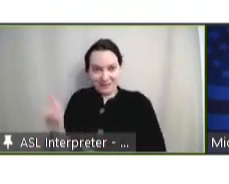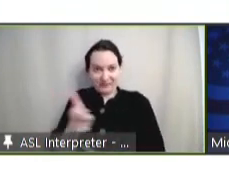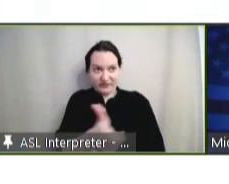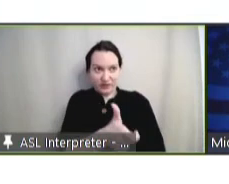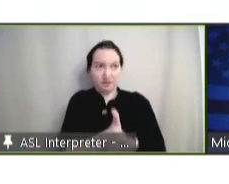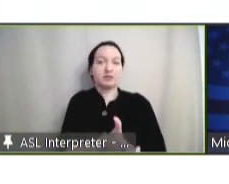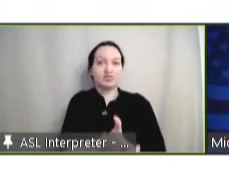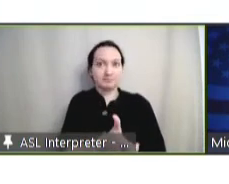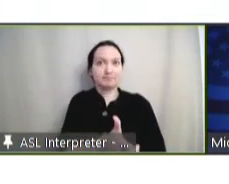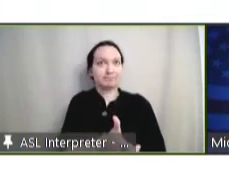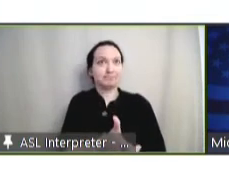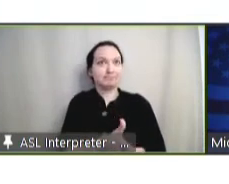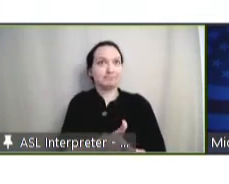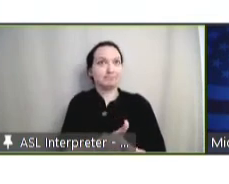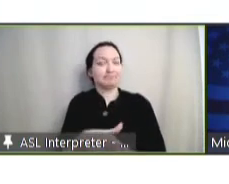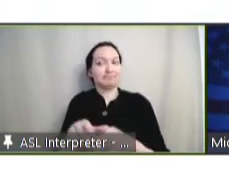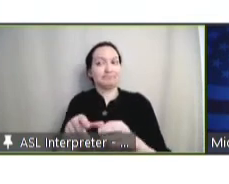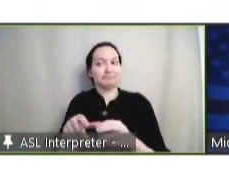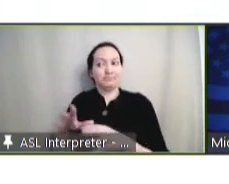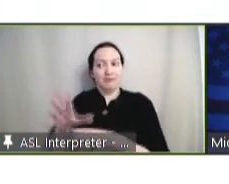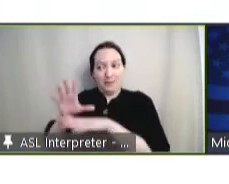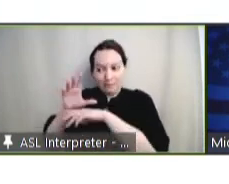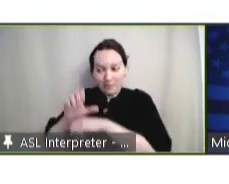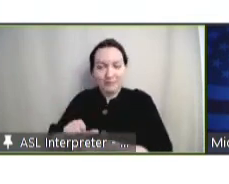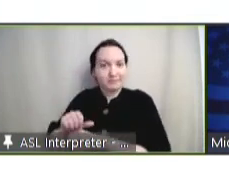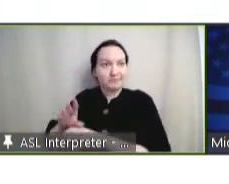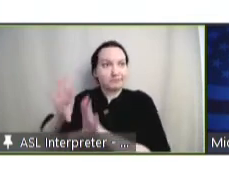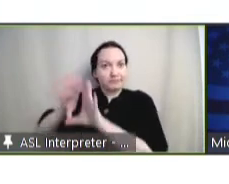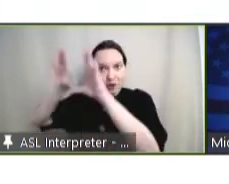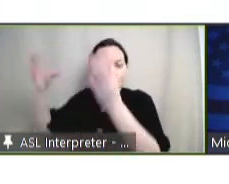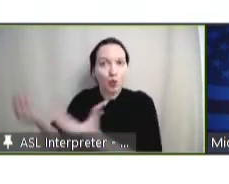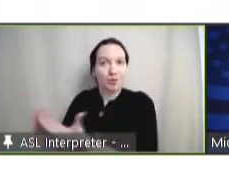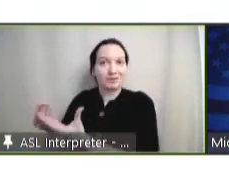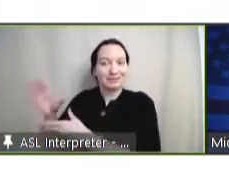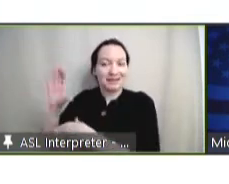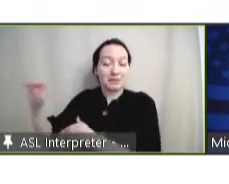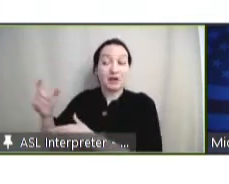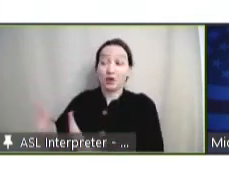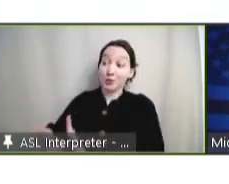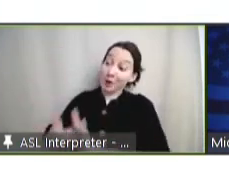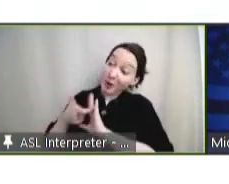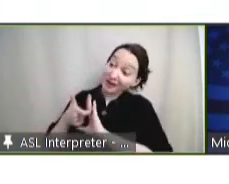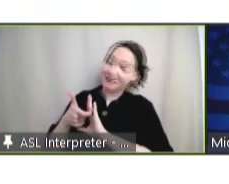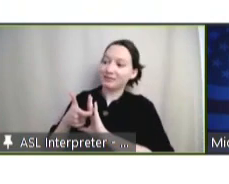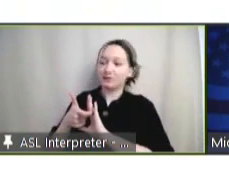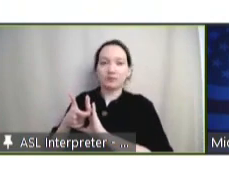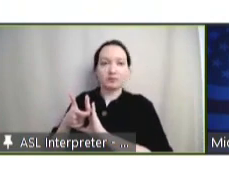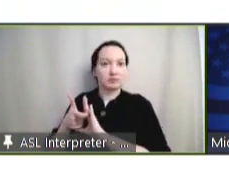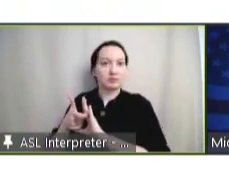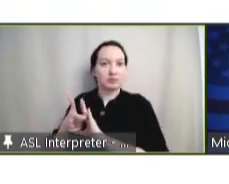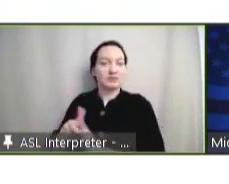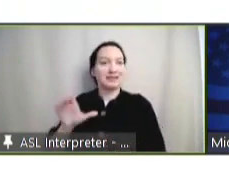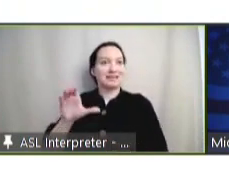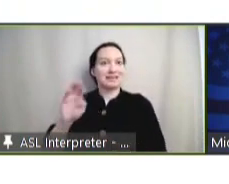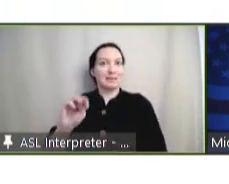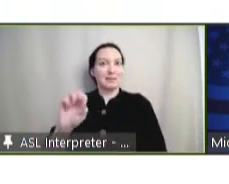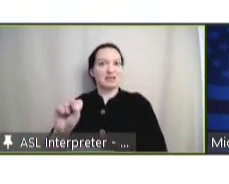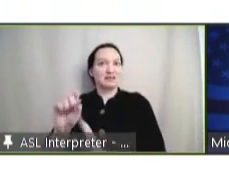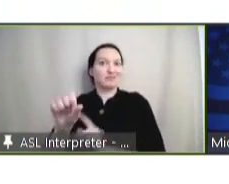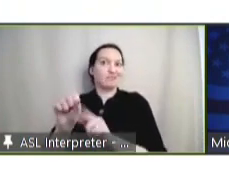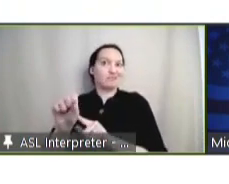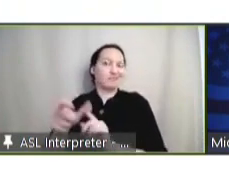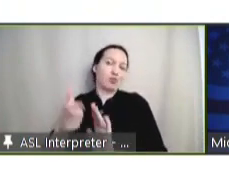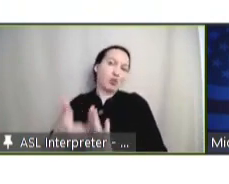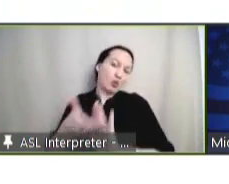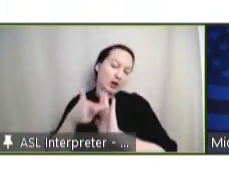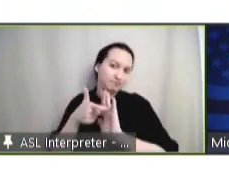know, that practice within their organizations, they're required by the CMS requirement. And so,